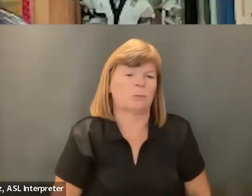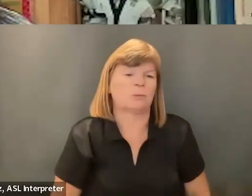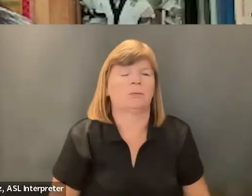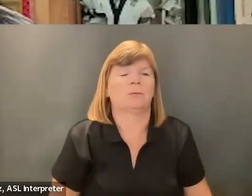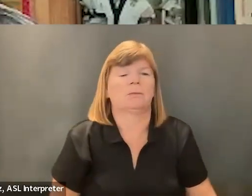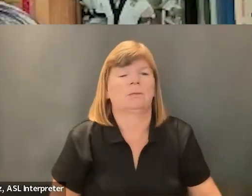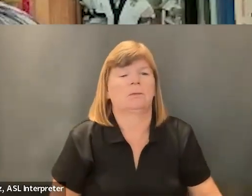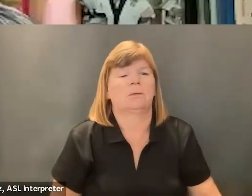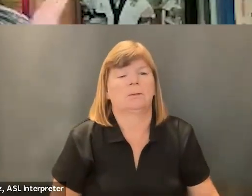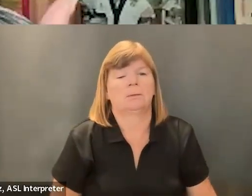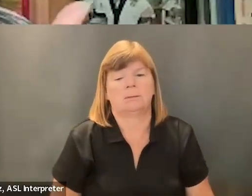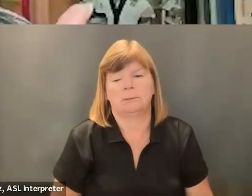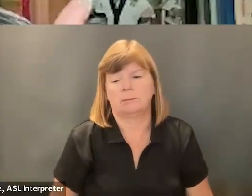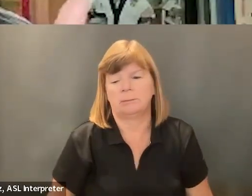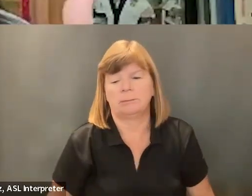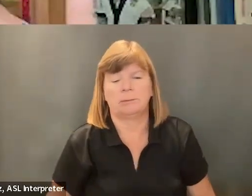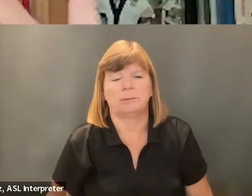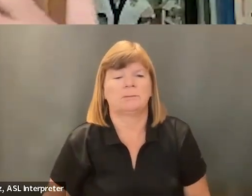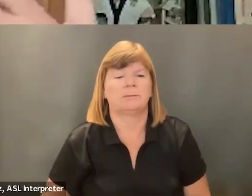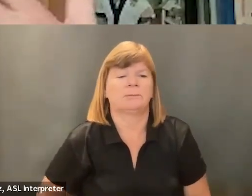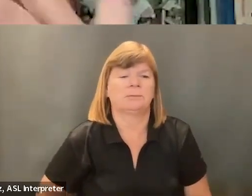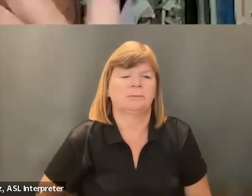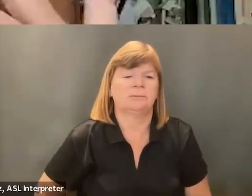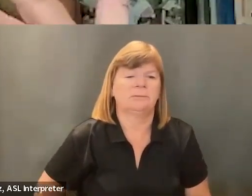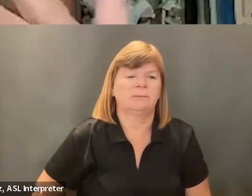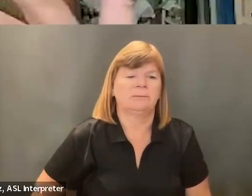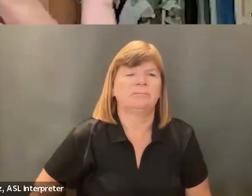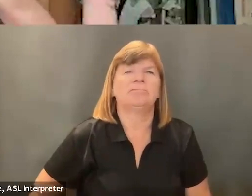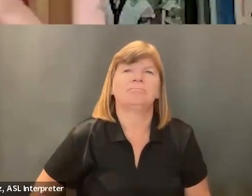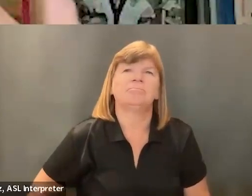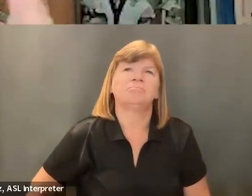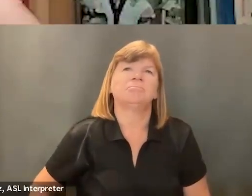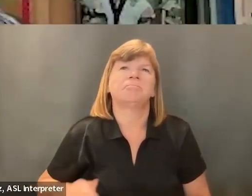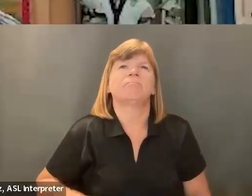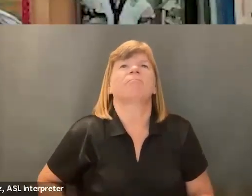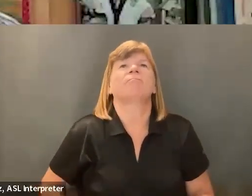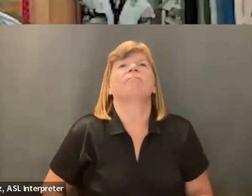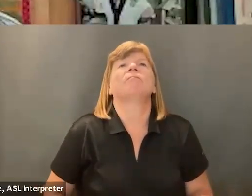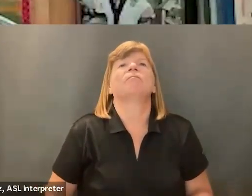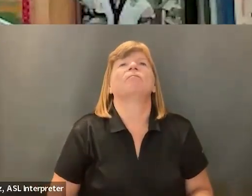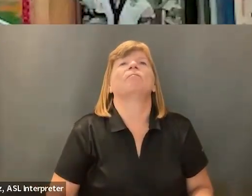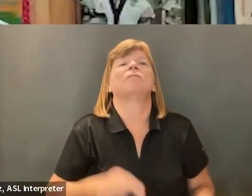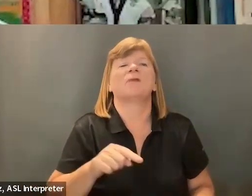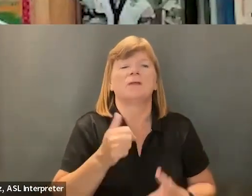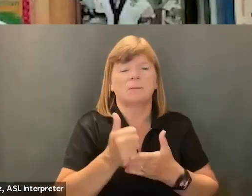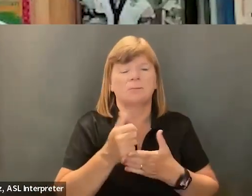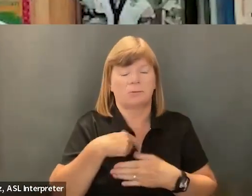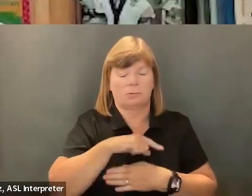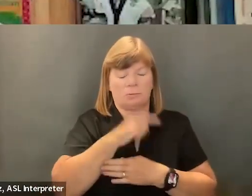um this you know told us that there is something about integrating content and